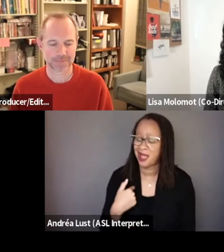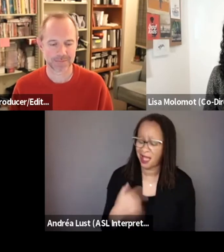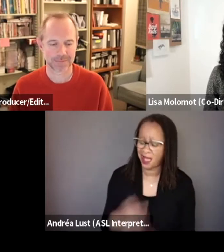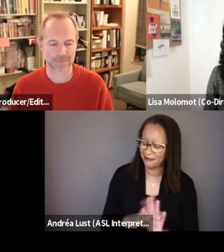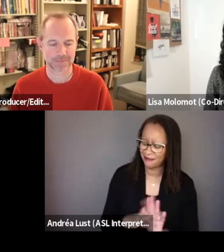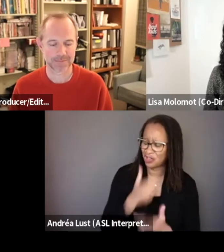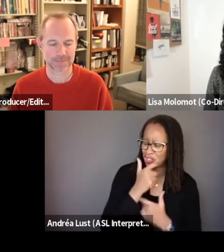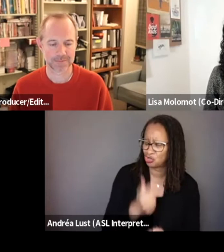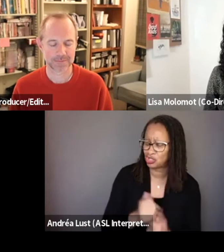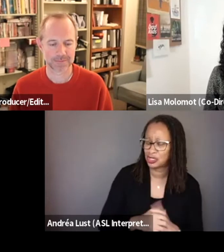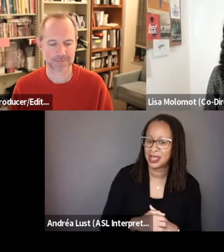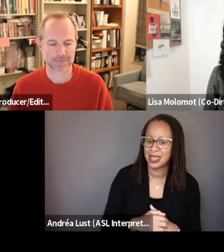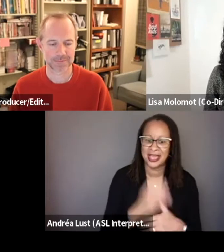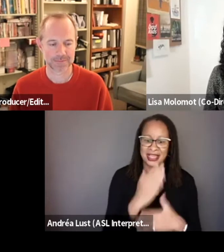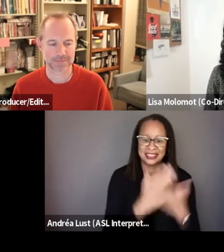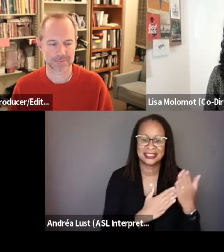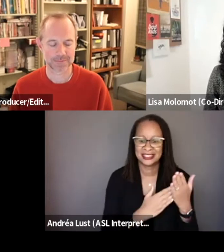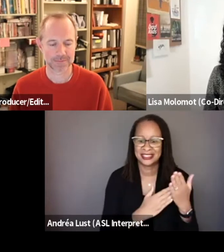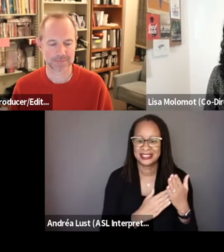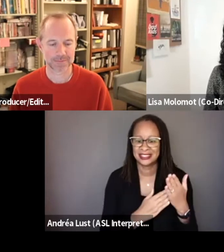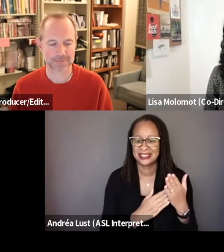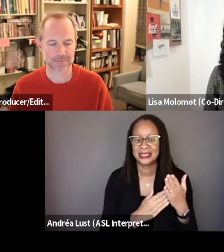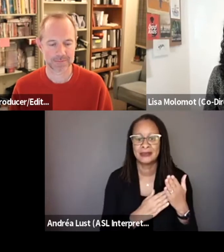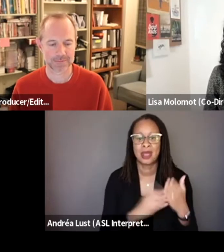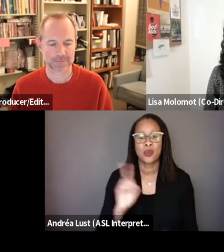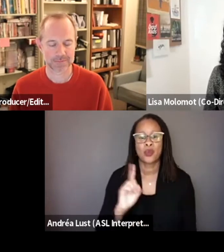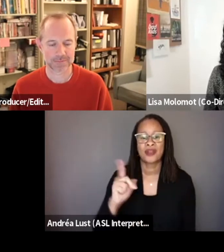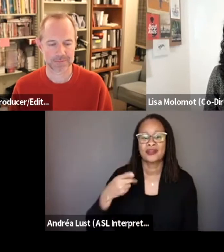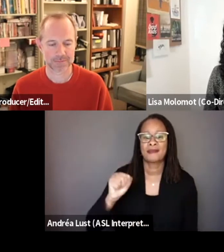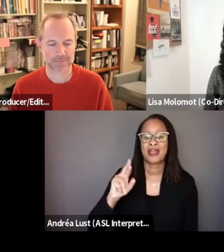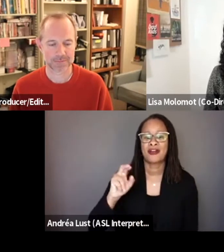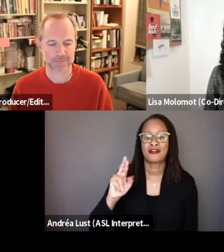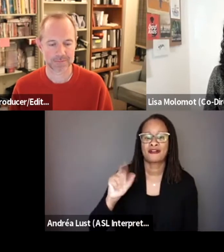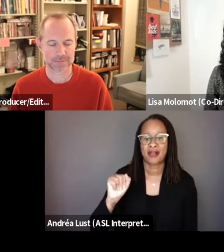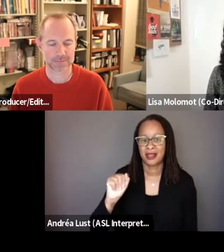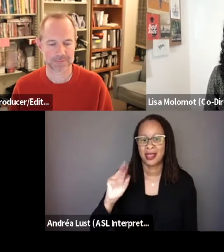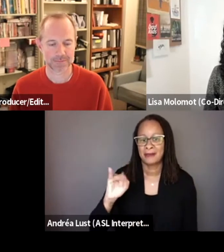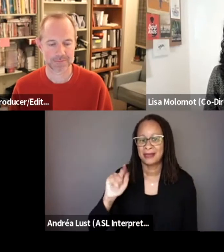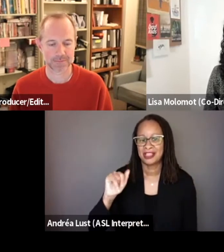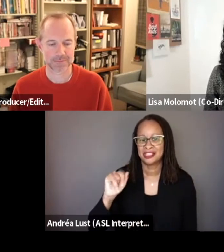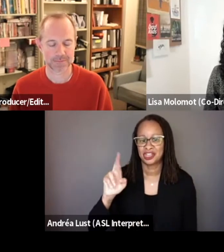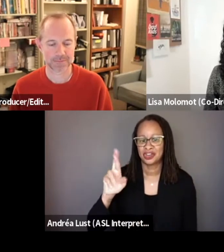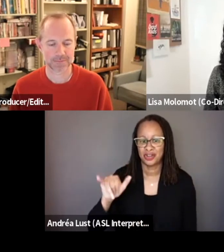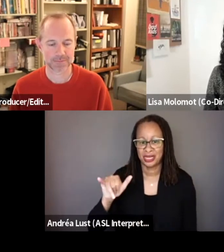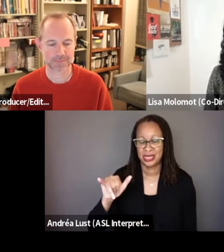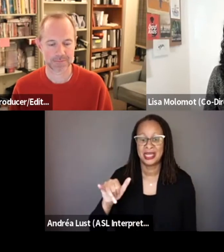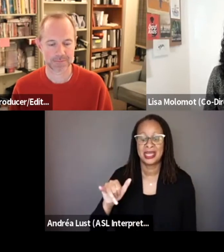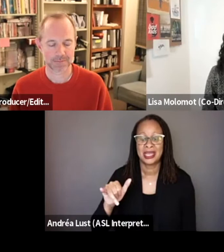members with the night vision, that one of them says their hope is to see a group